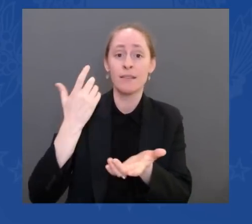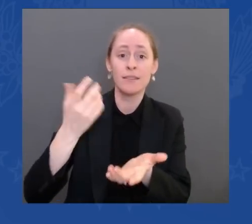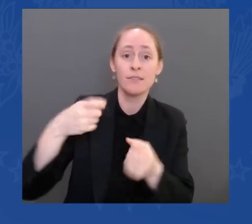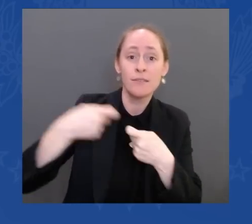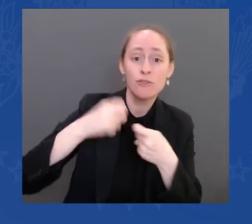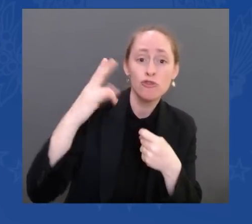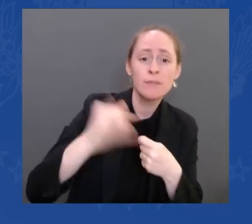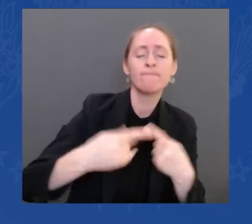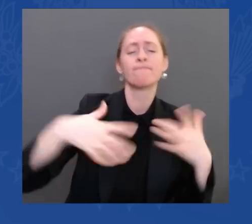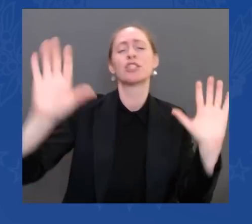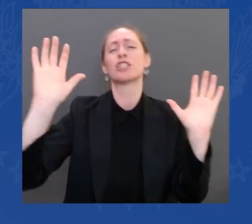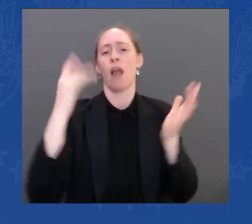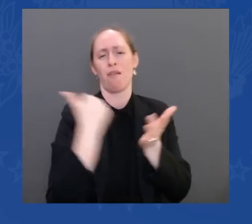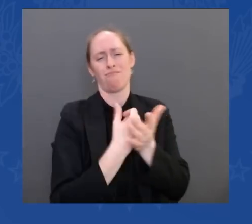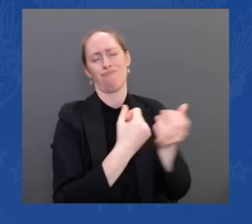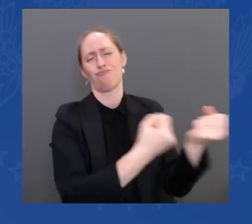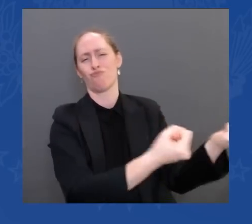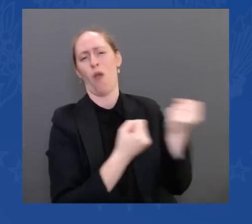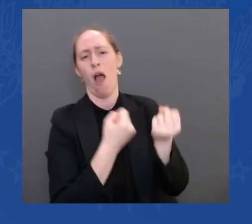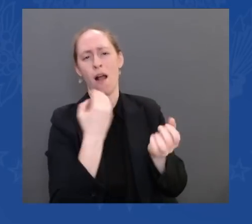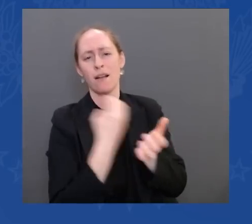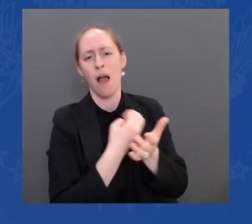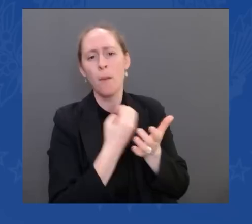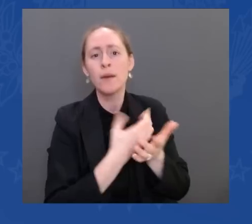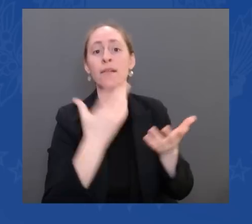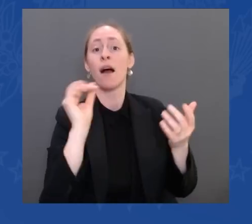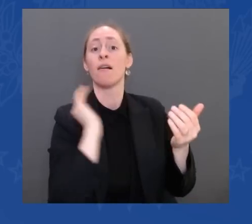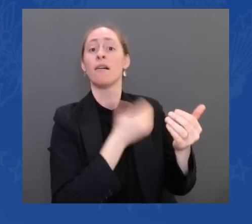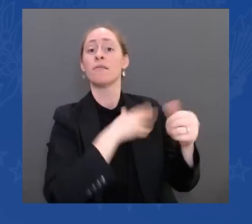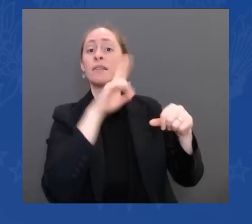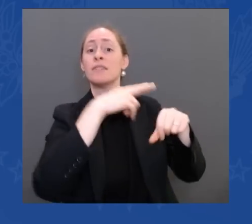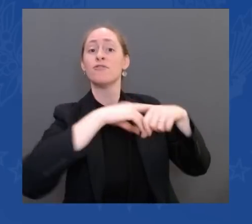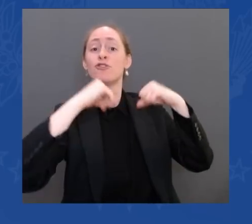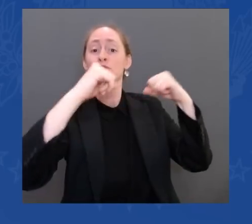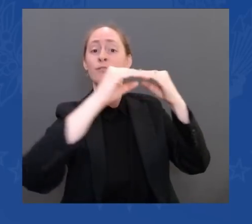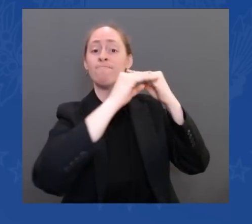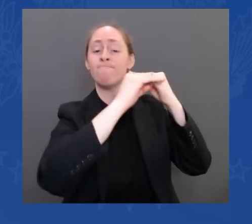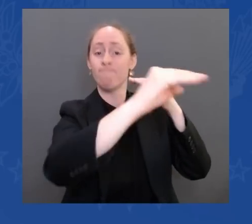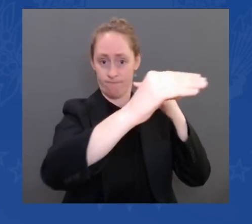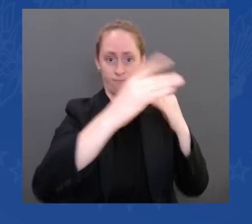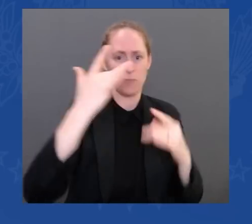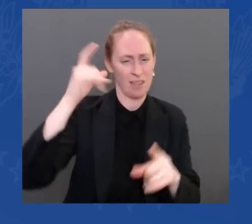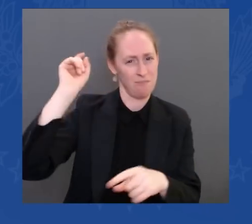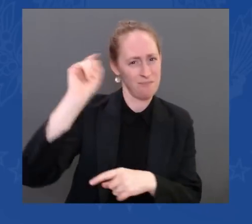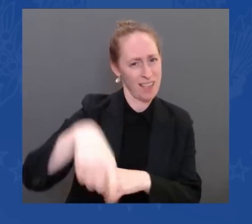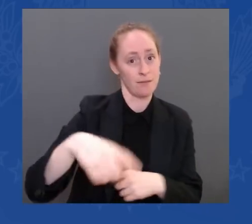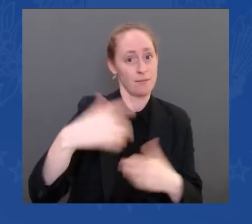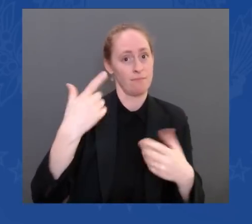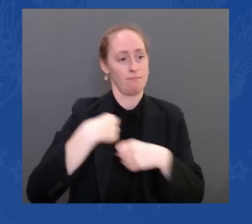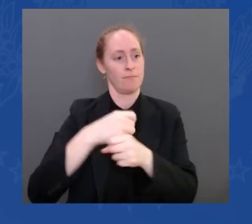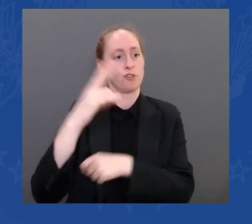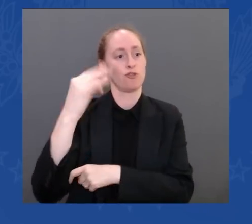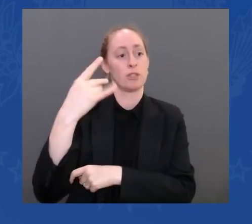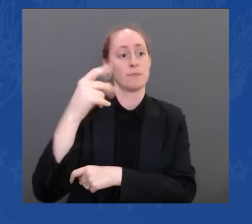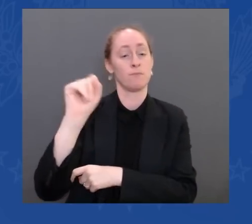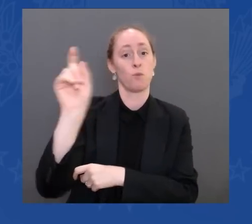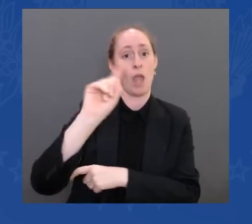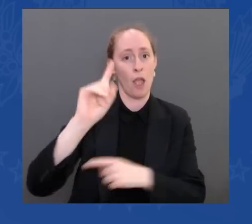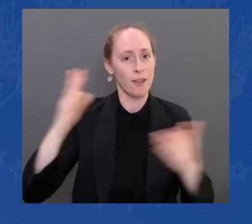Today, all -- all the world's most advanced chips are made overseas. But the events of the past few years